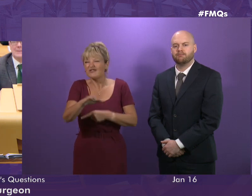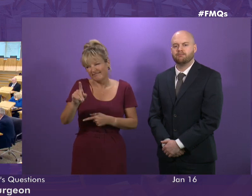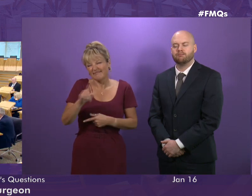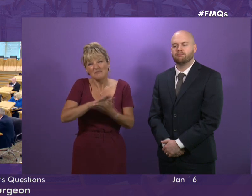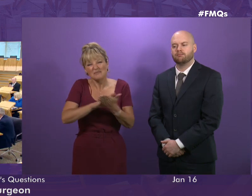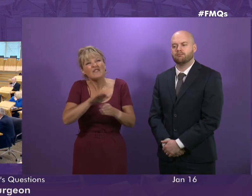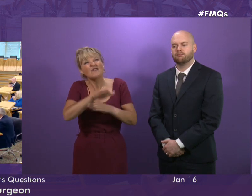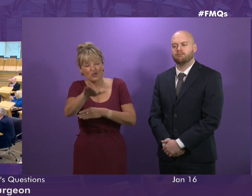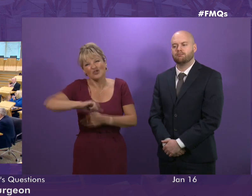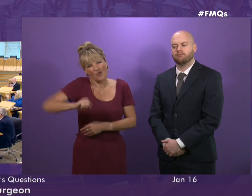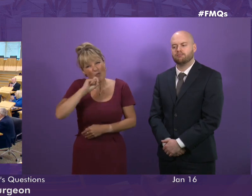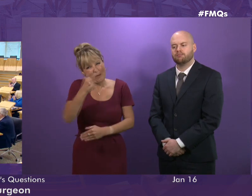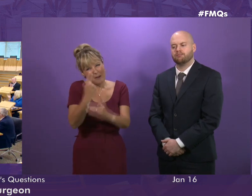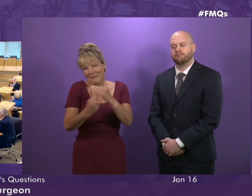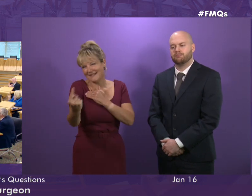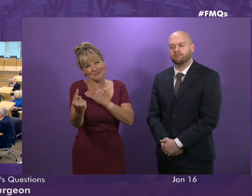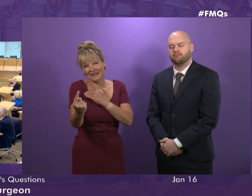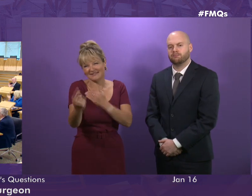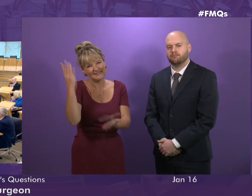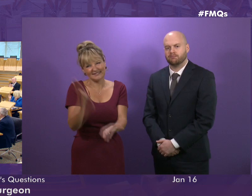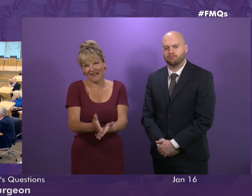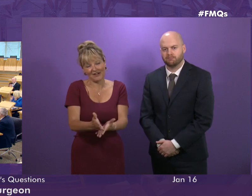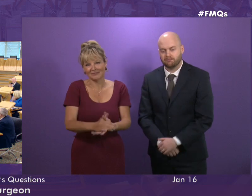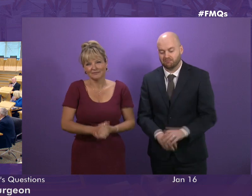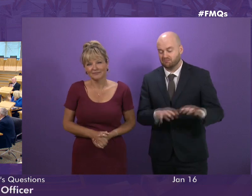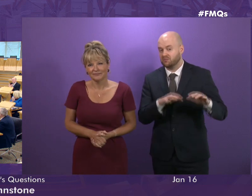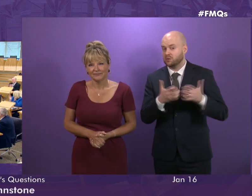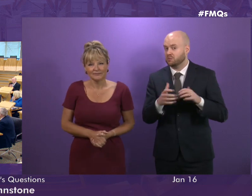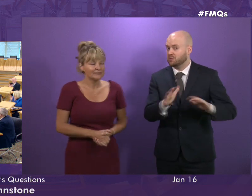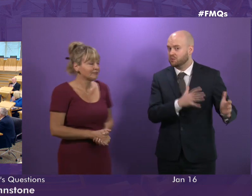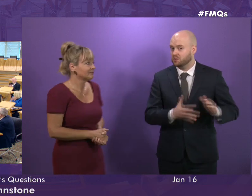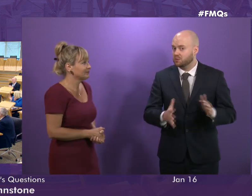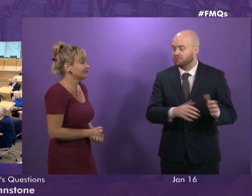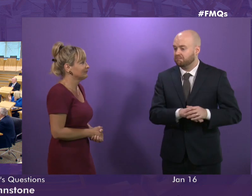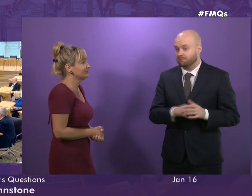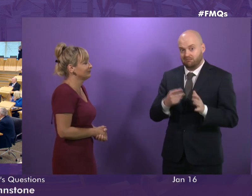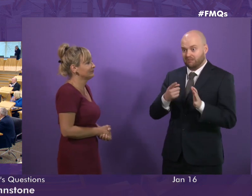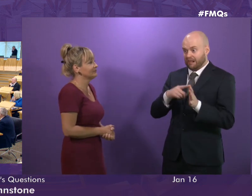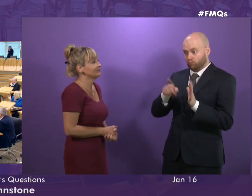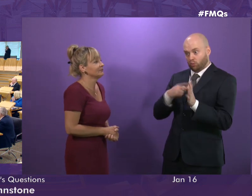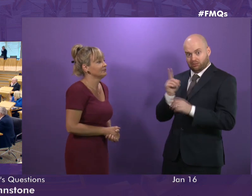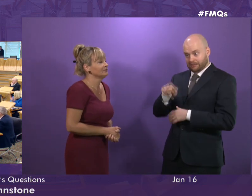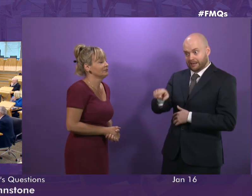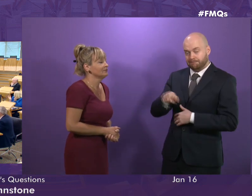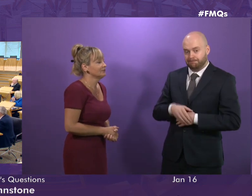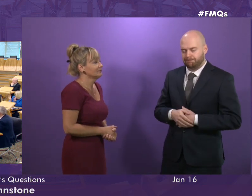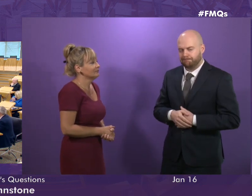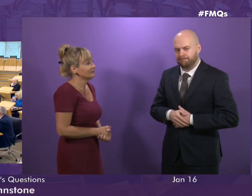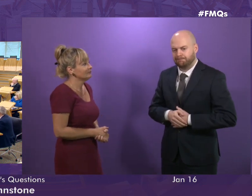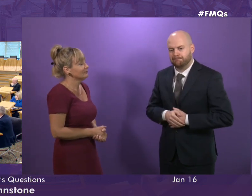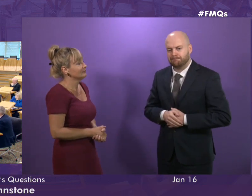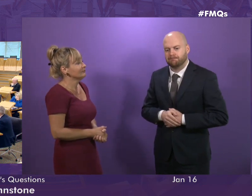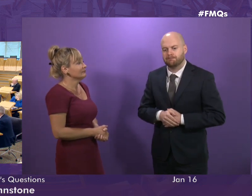independent country.